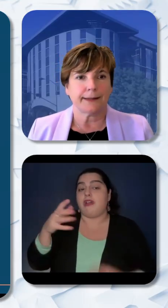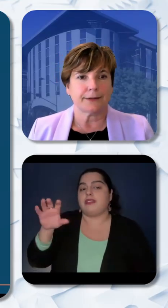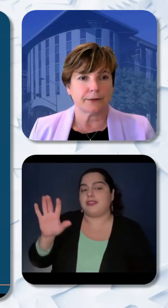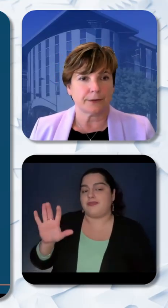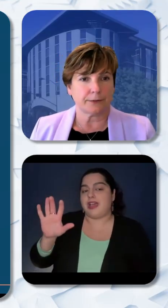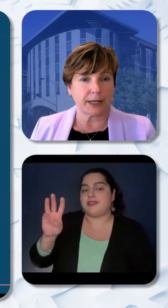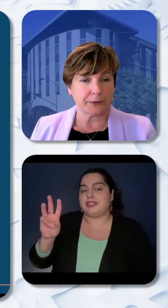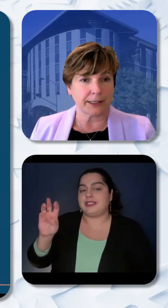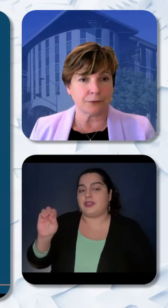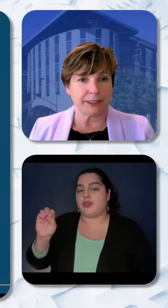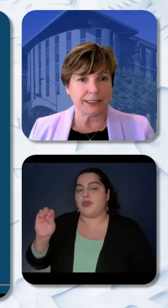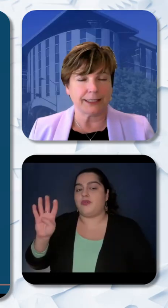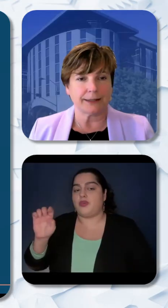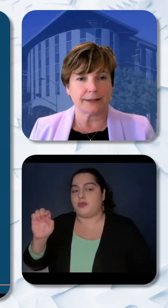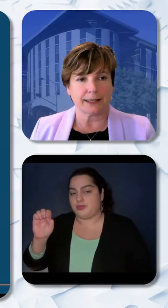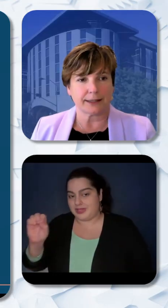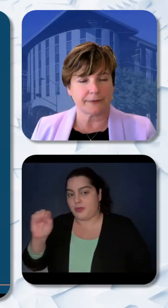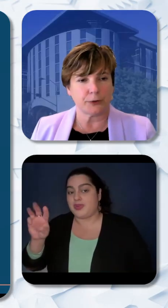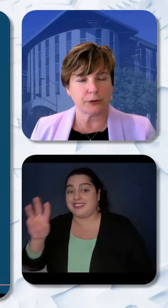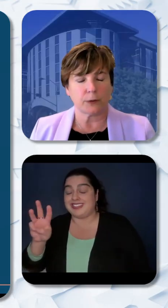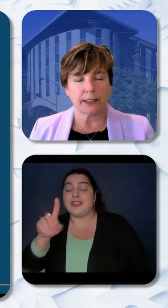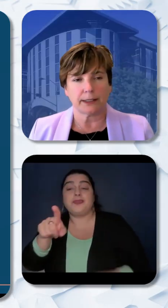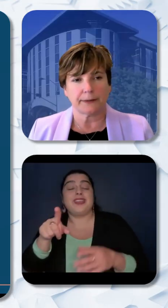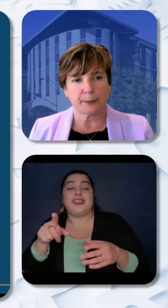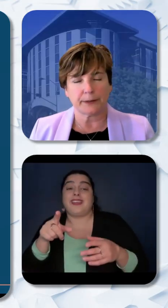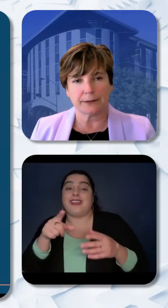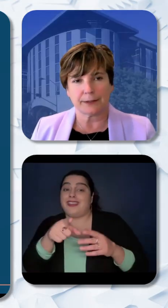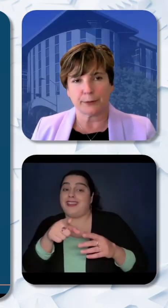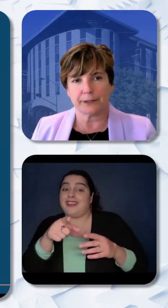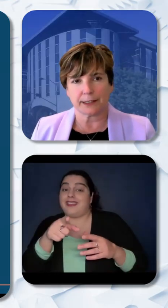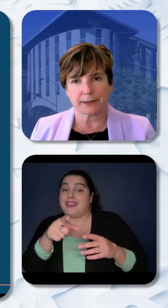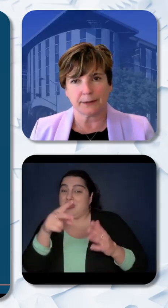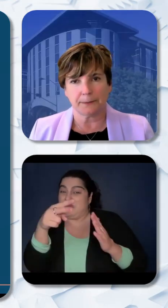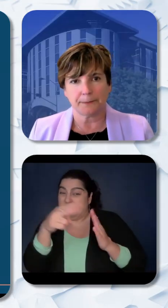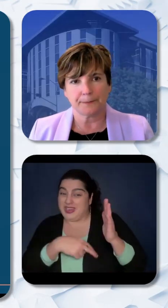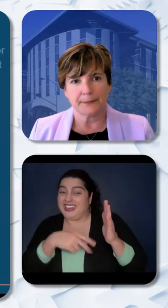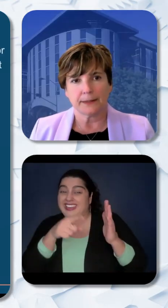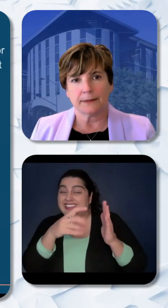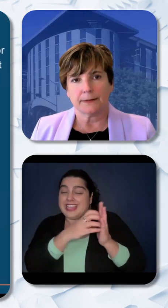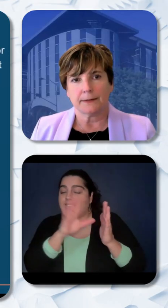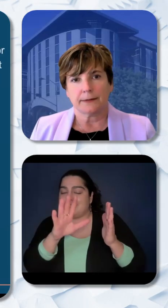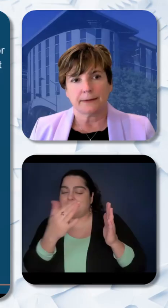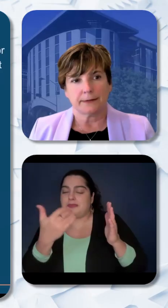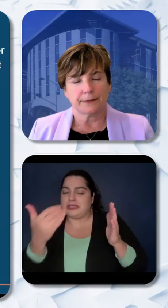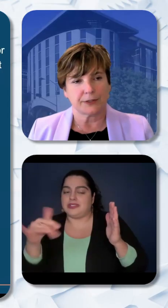And rather than reading the text, if you could go ahead and hit the button to move the text up.